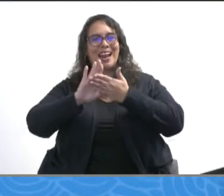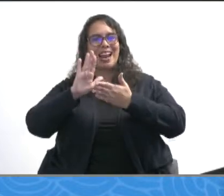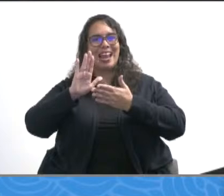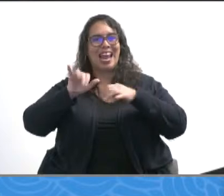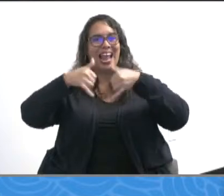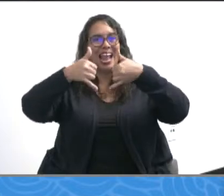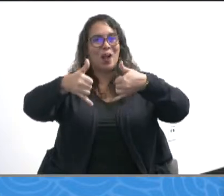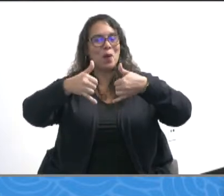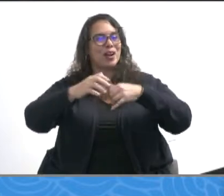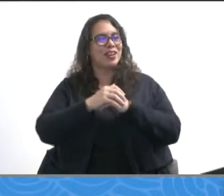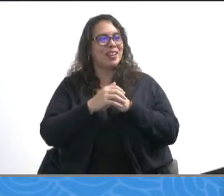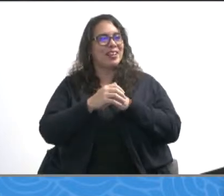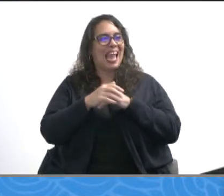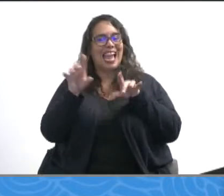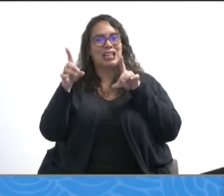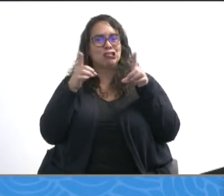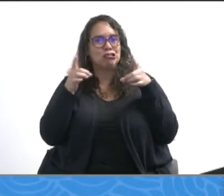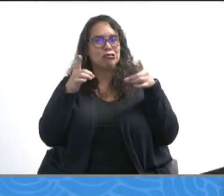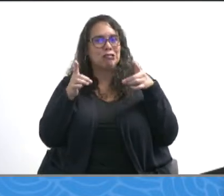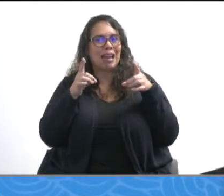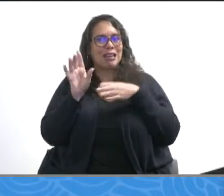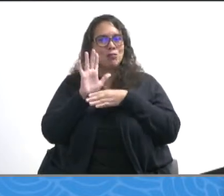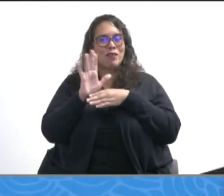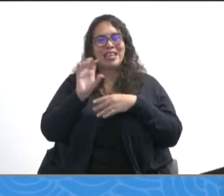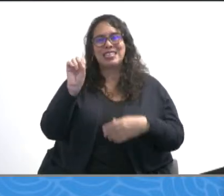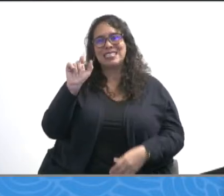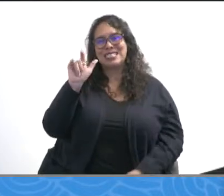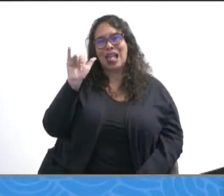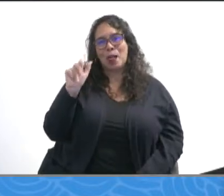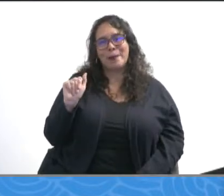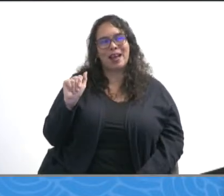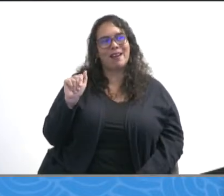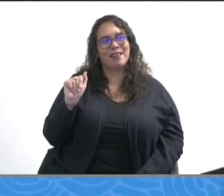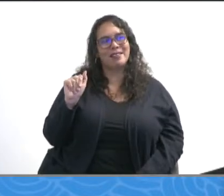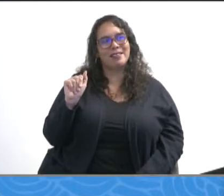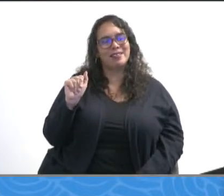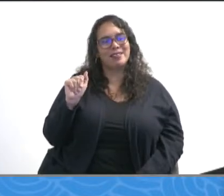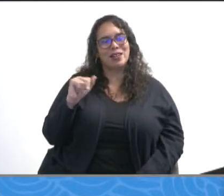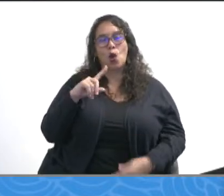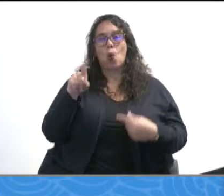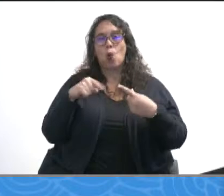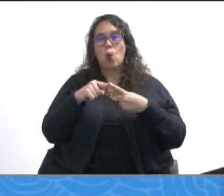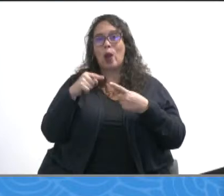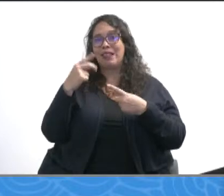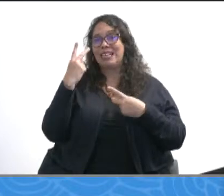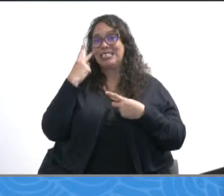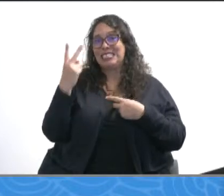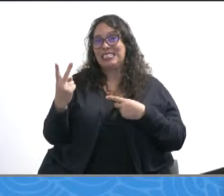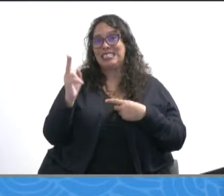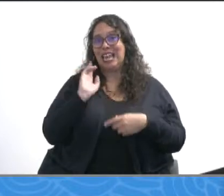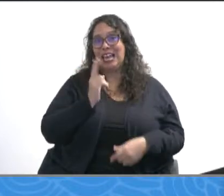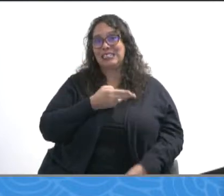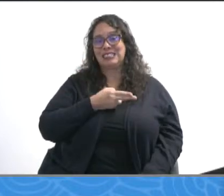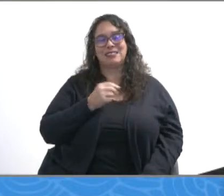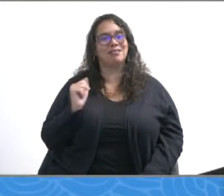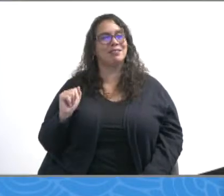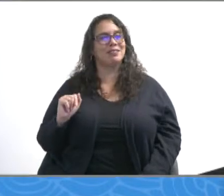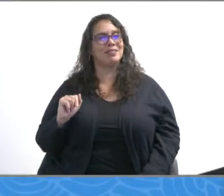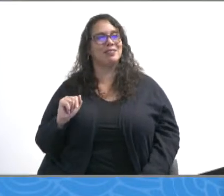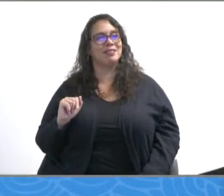I directed and released "Selma" and "When They See Us" and "A Wrinkle in Time."